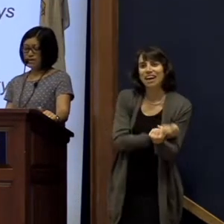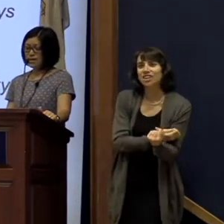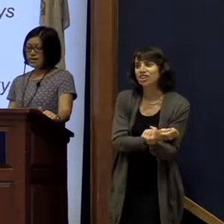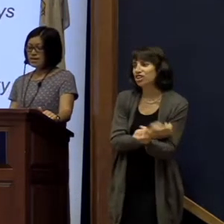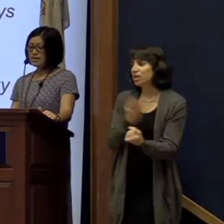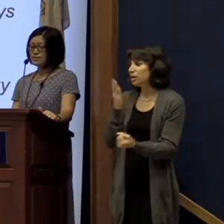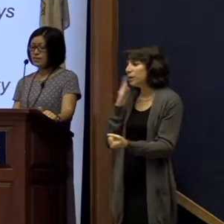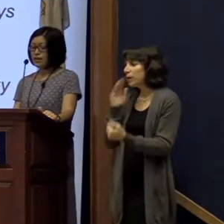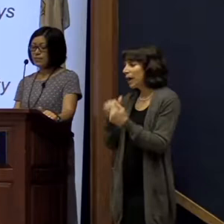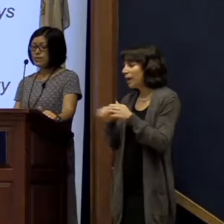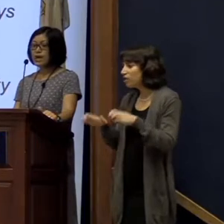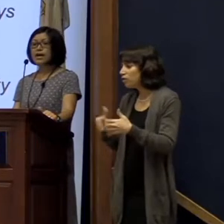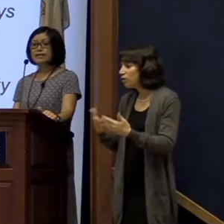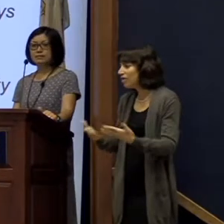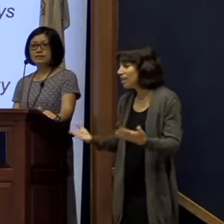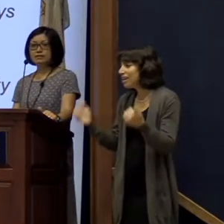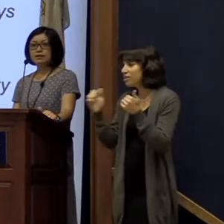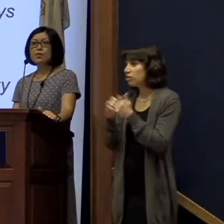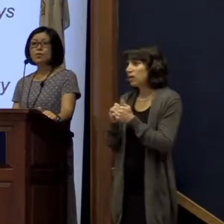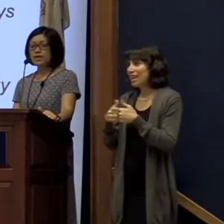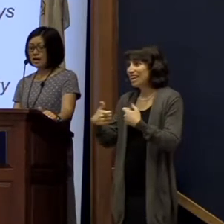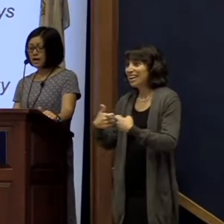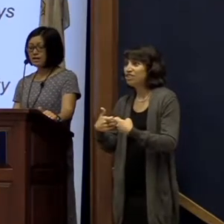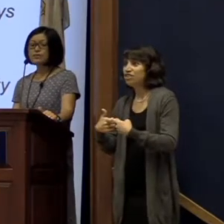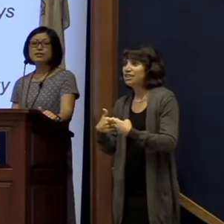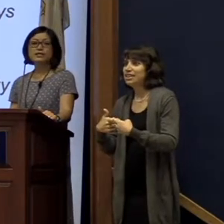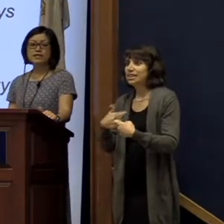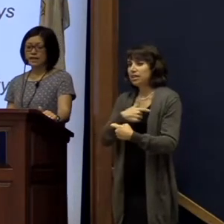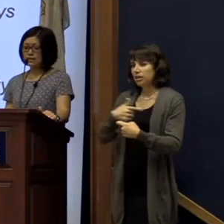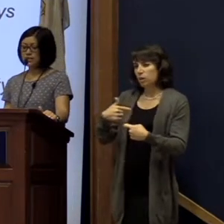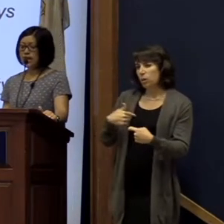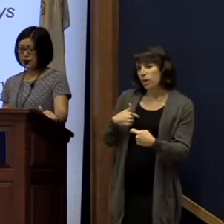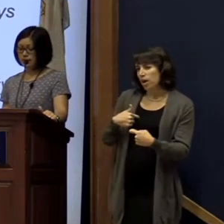That is one way we are experts we are community science experts